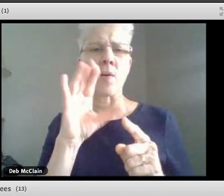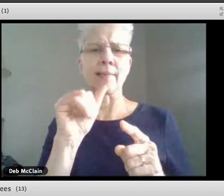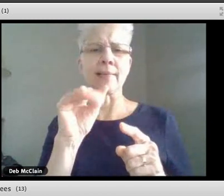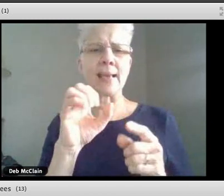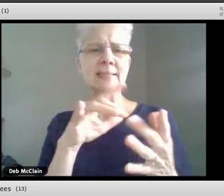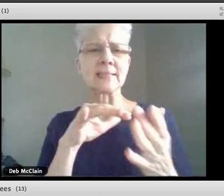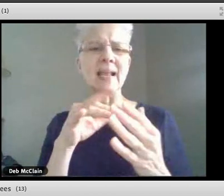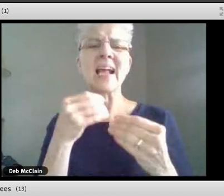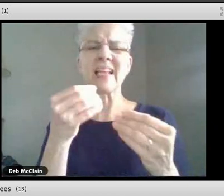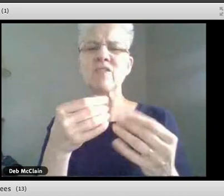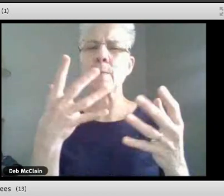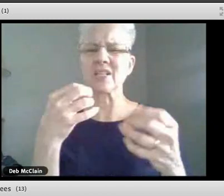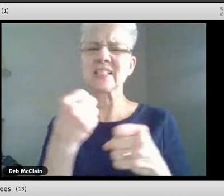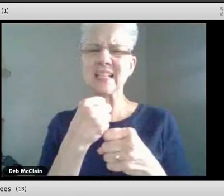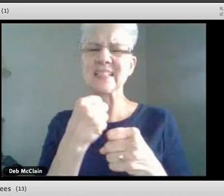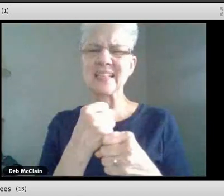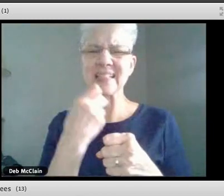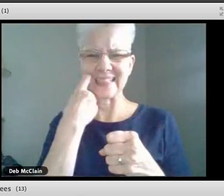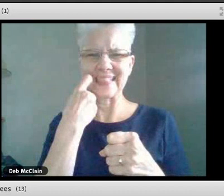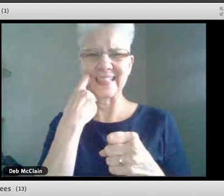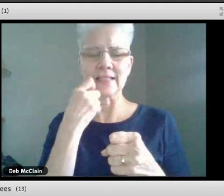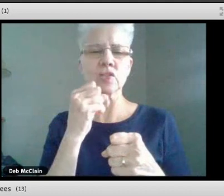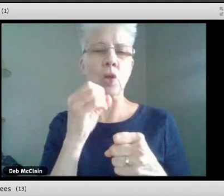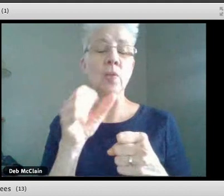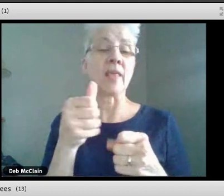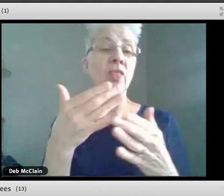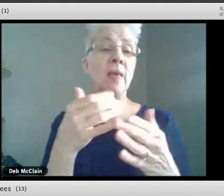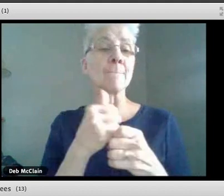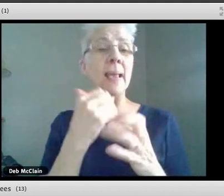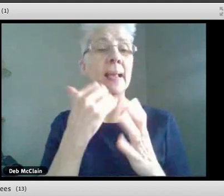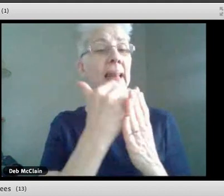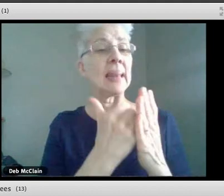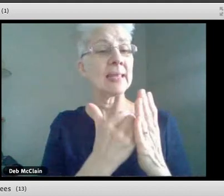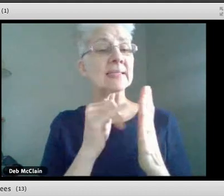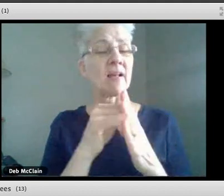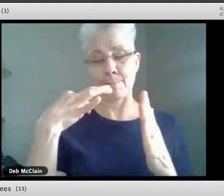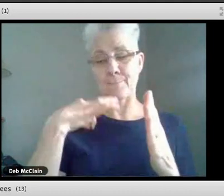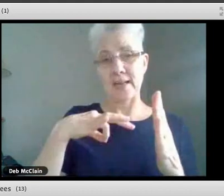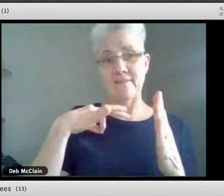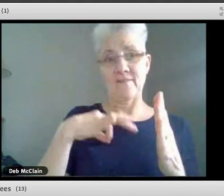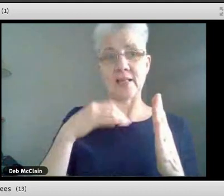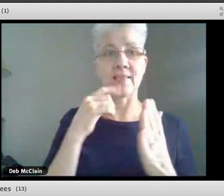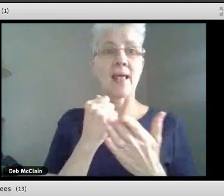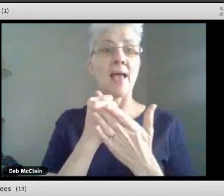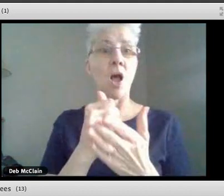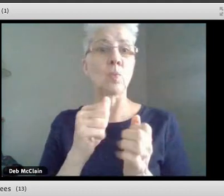The other thing is make a list of the benefits that come with accessibility, you know, better access to information,